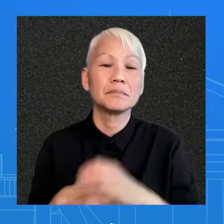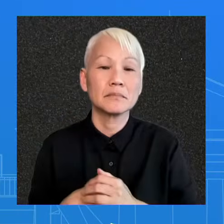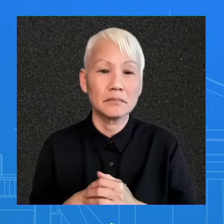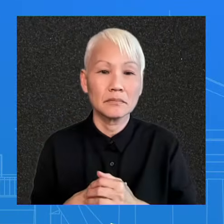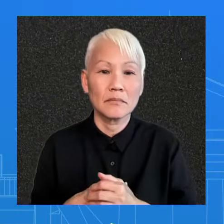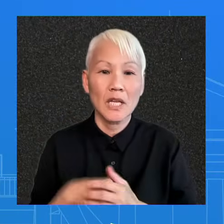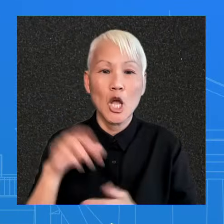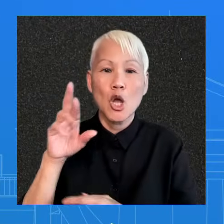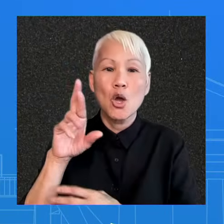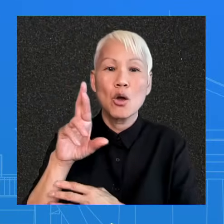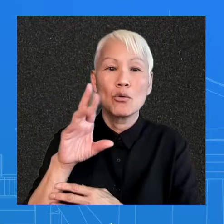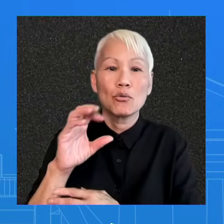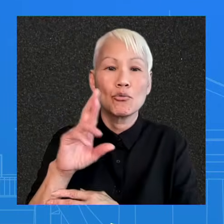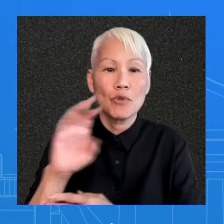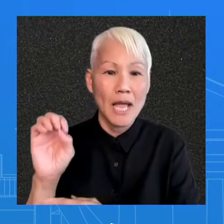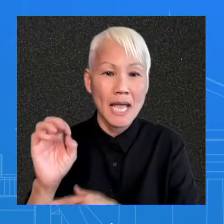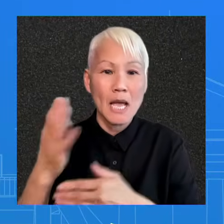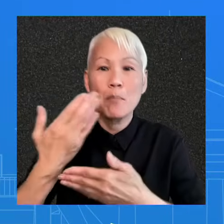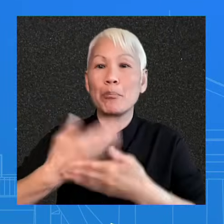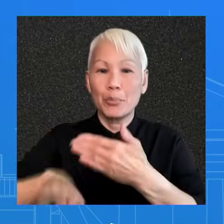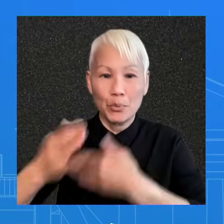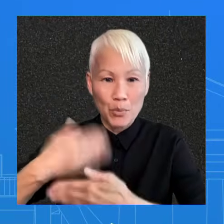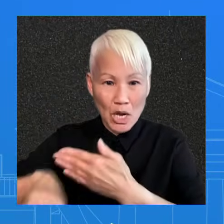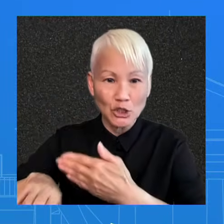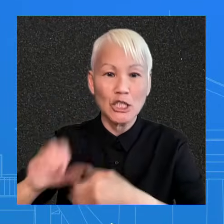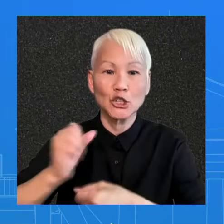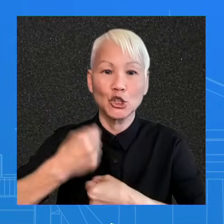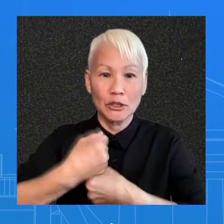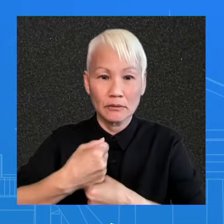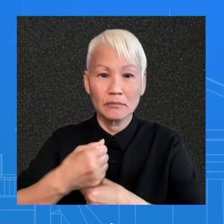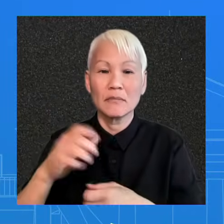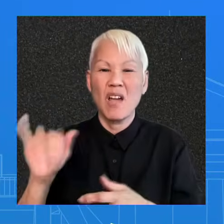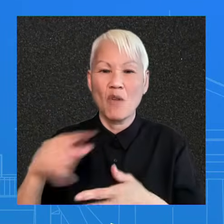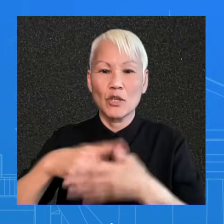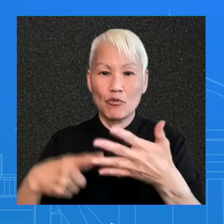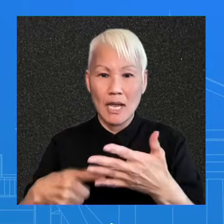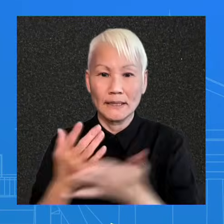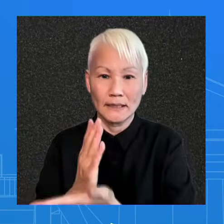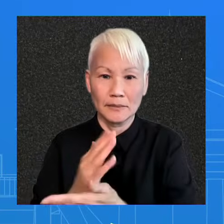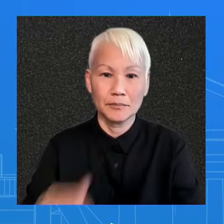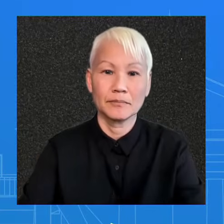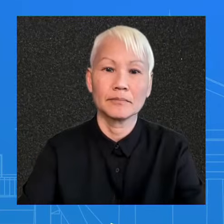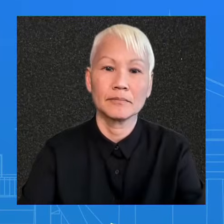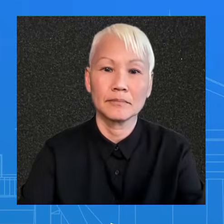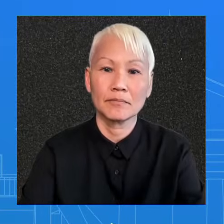And many other ways that he believes that we can continue to deliver for the American people. Go ahead. The Press: Karine, just another labor issue.